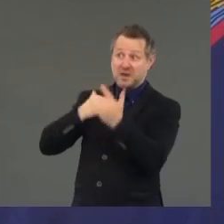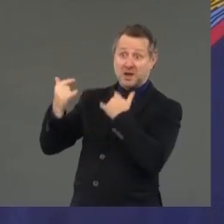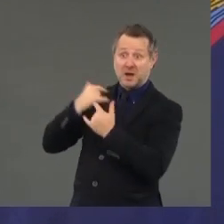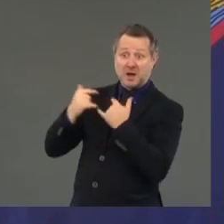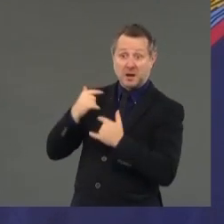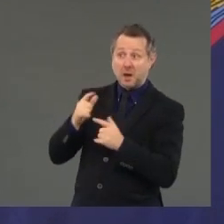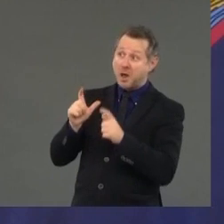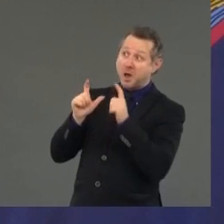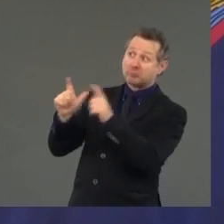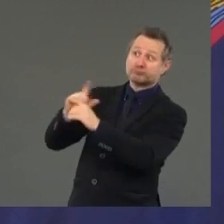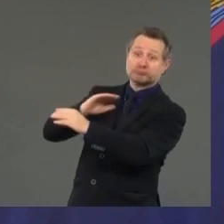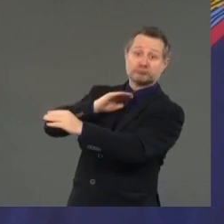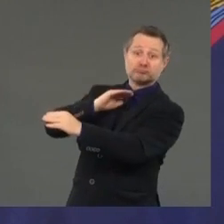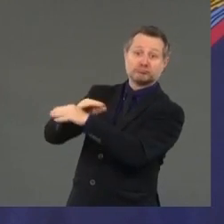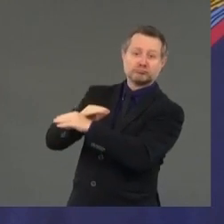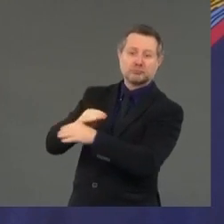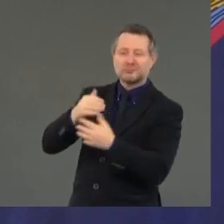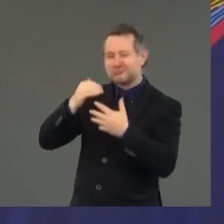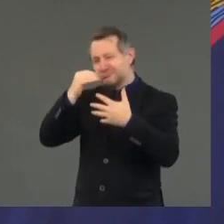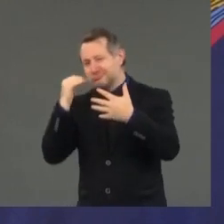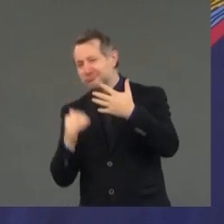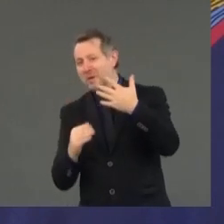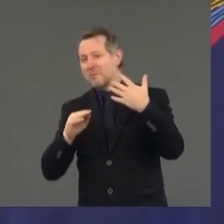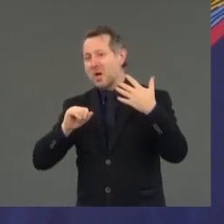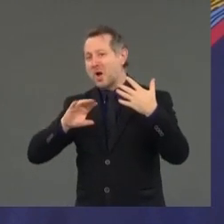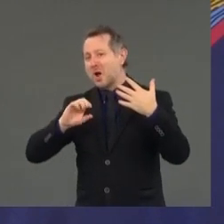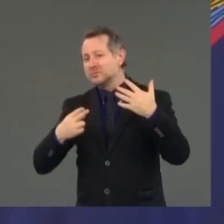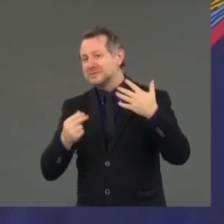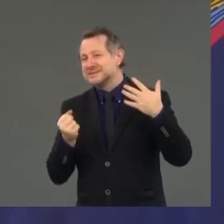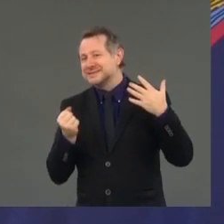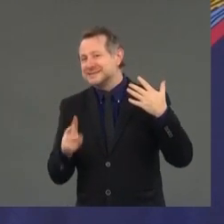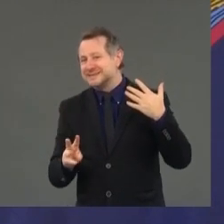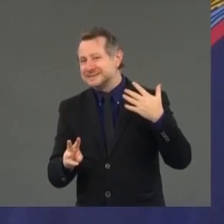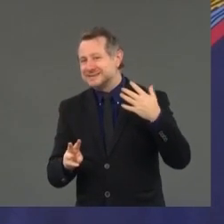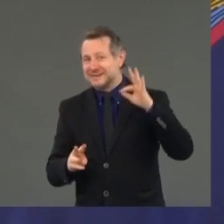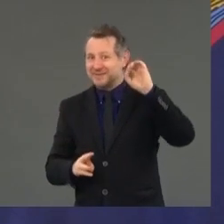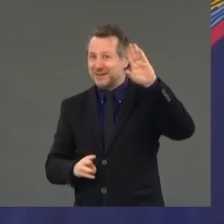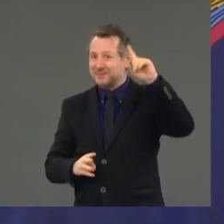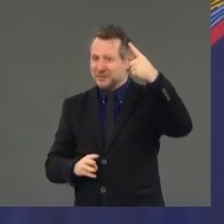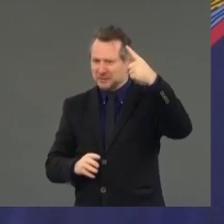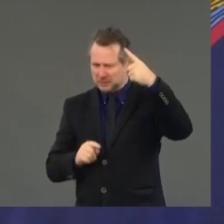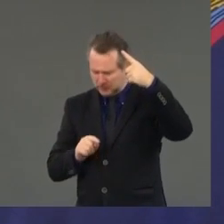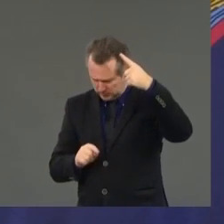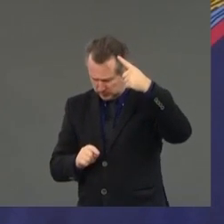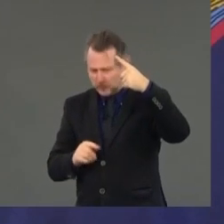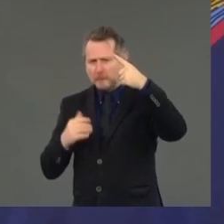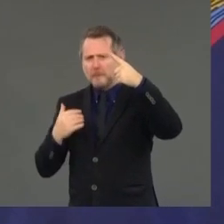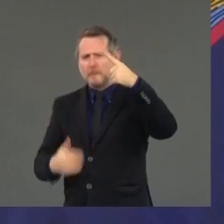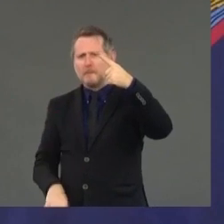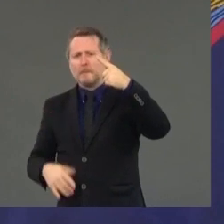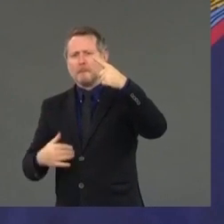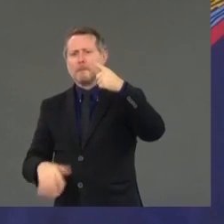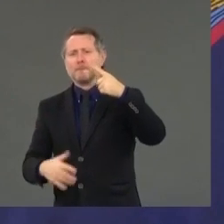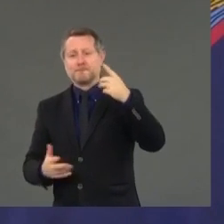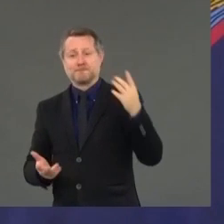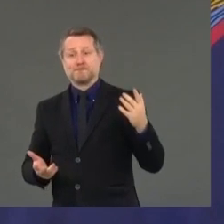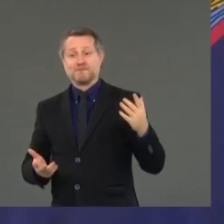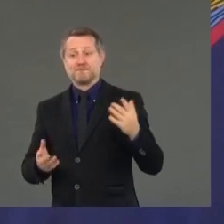EARLY. WE DO A EUROPEAN TRAVEL BAN